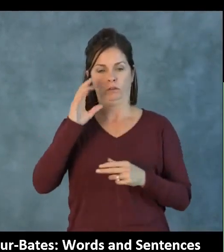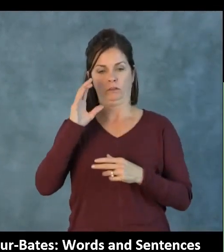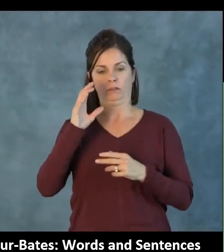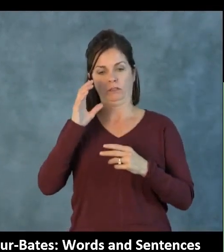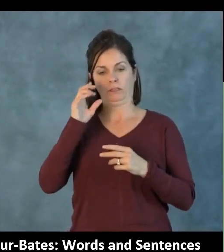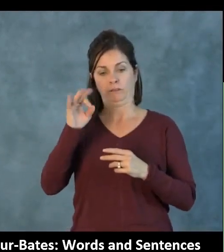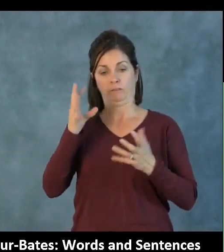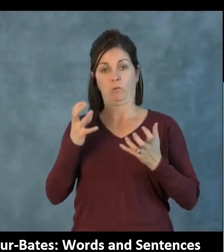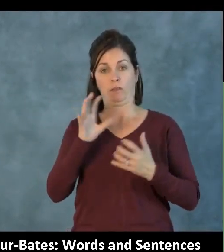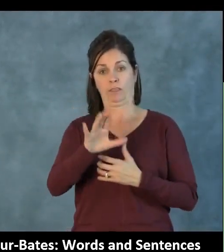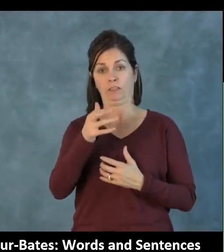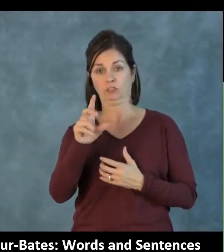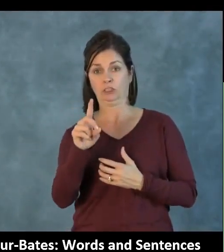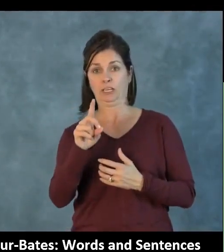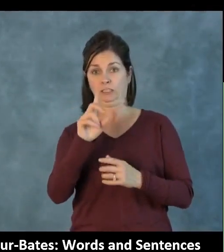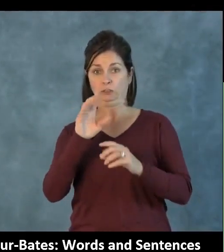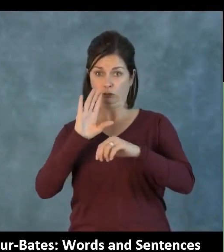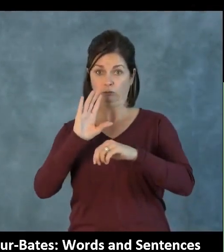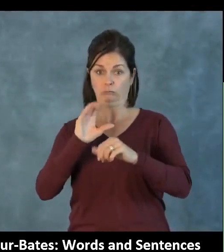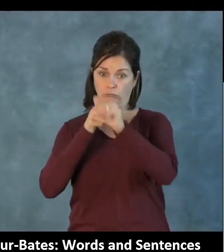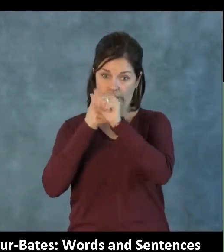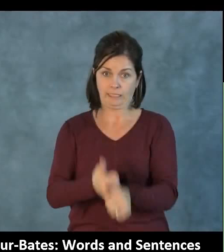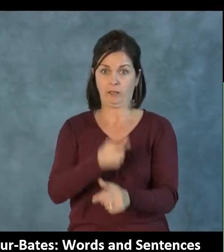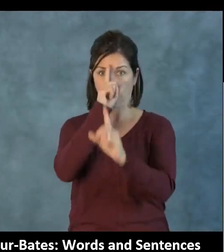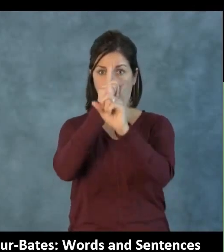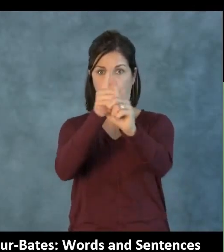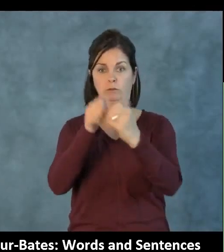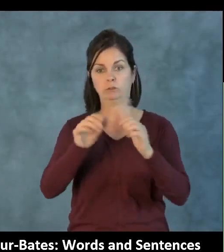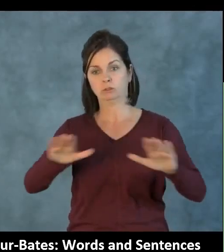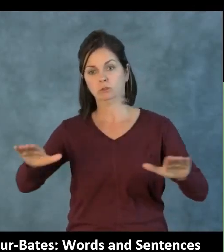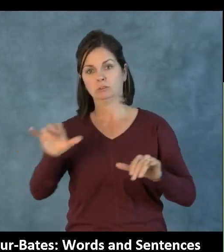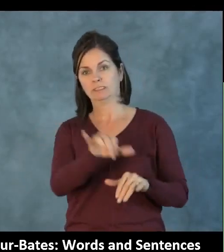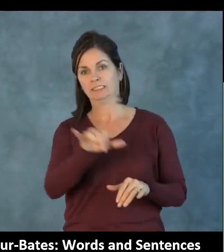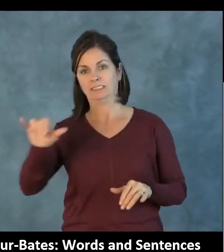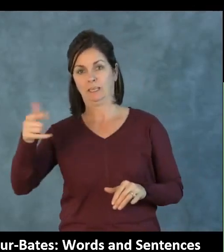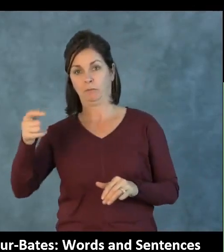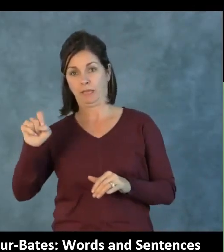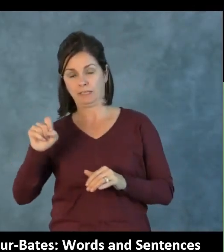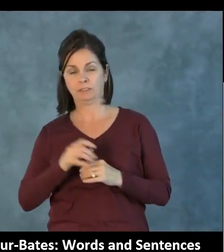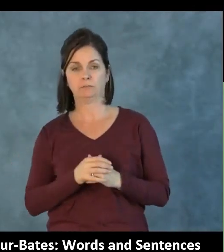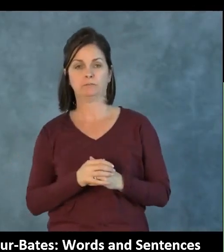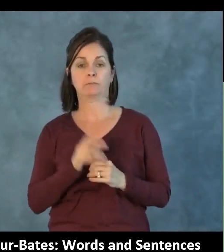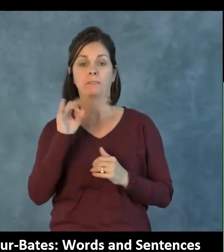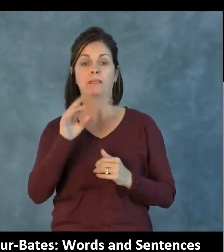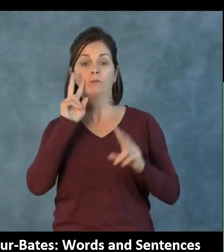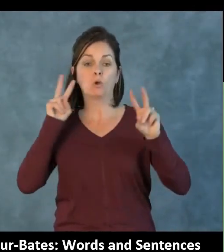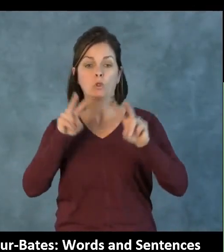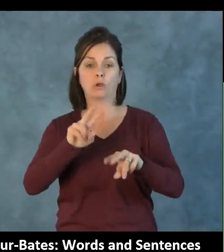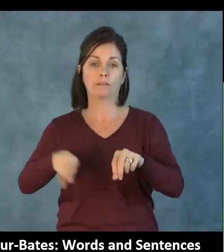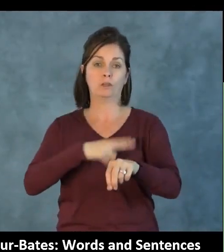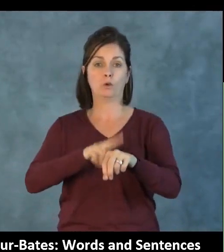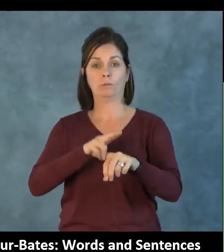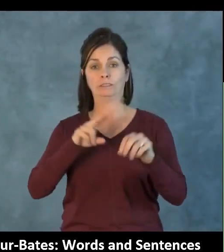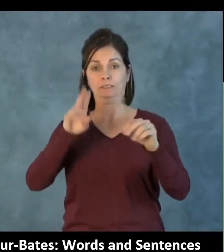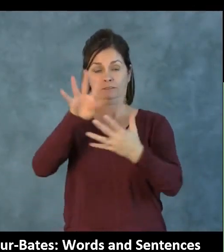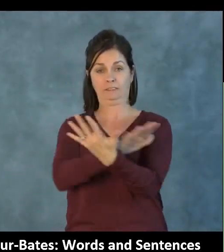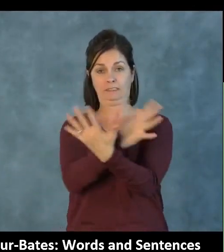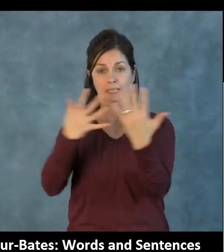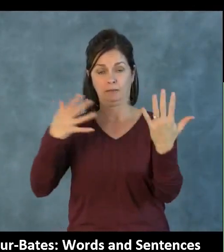with other children of the same age. If you look at the normative tables from 16 months